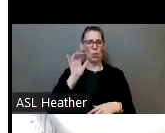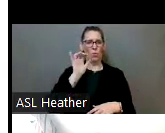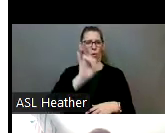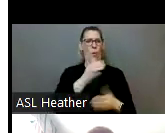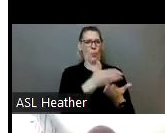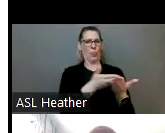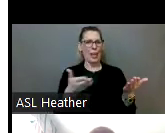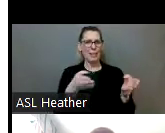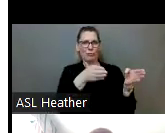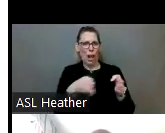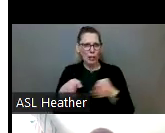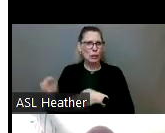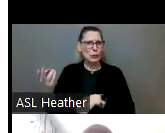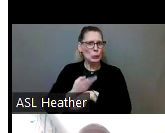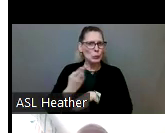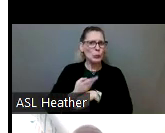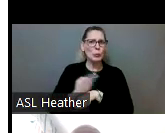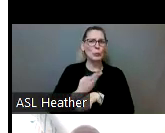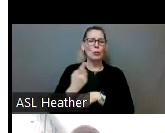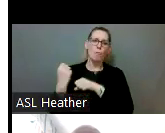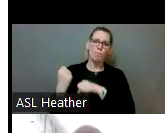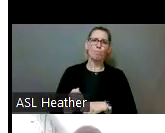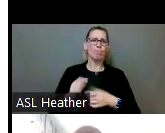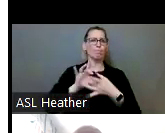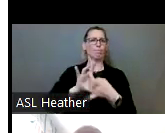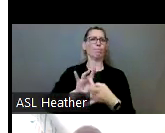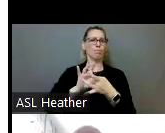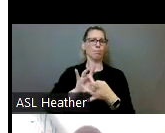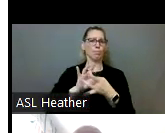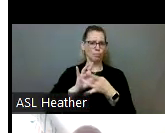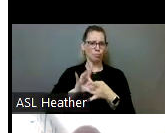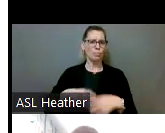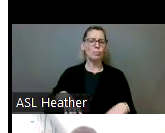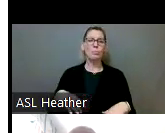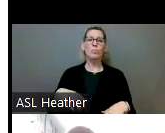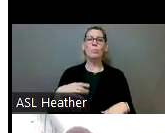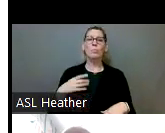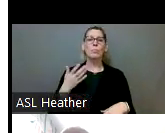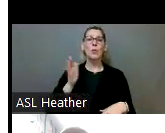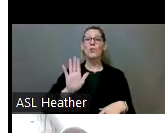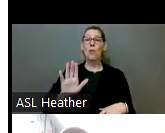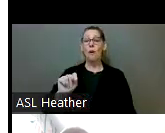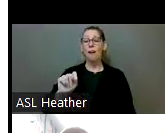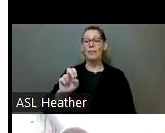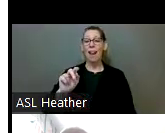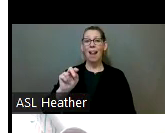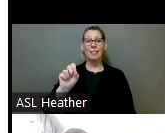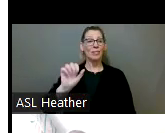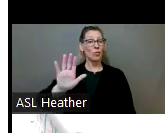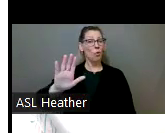want to use to strengthen the connection? What are the tenants of your community?